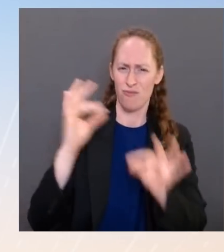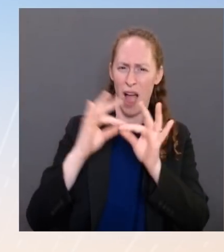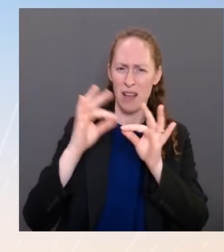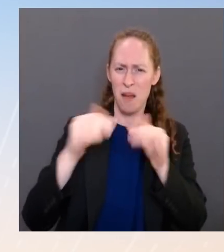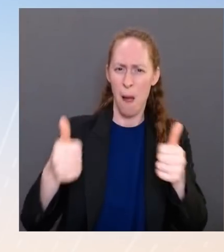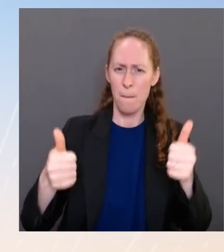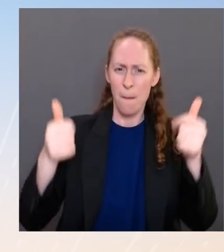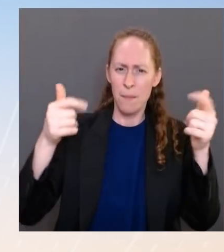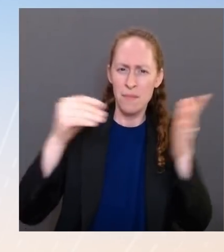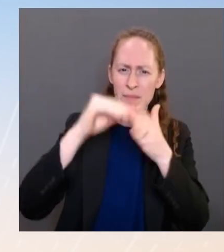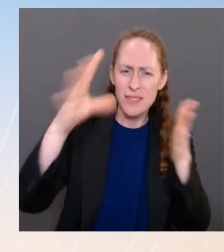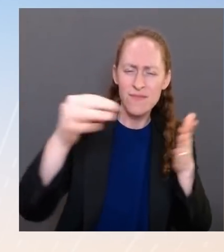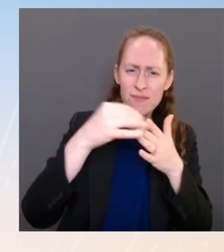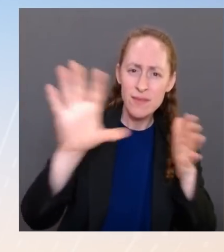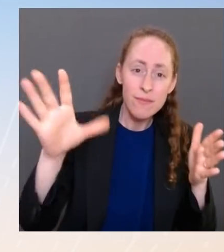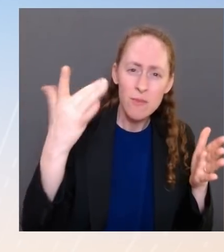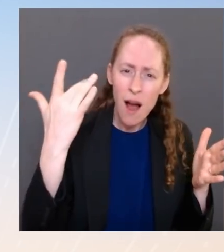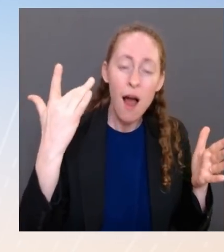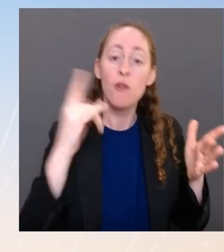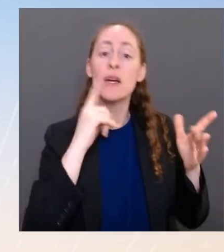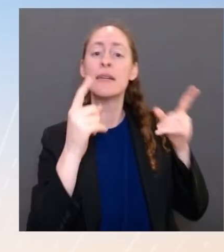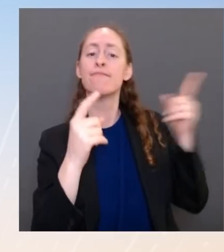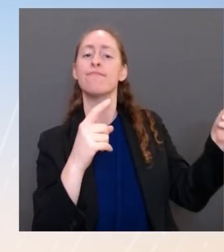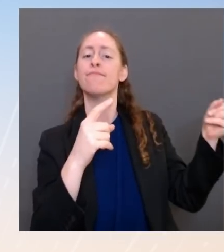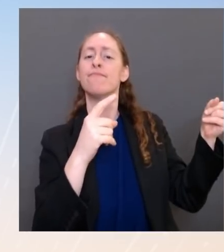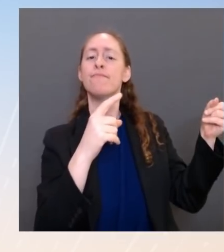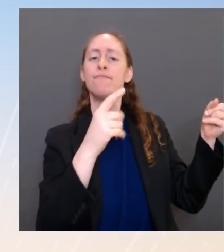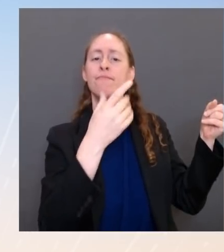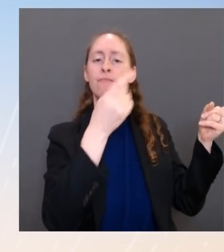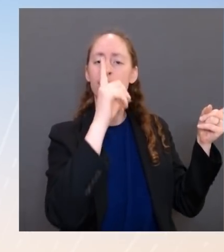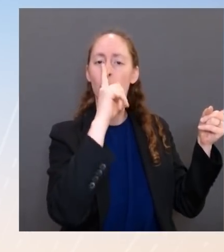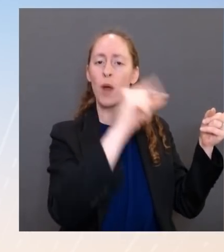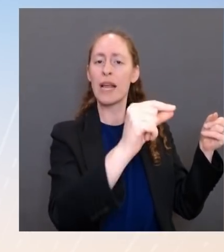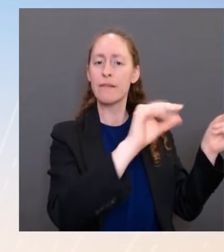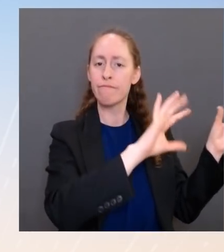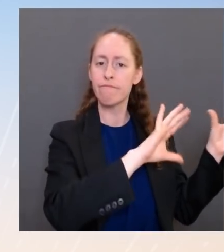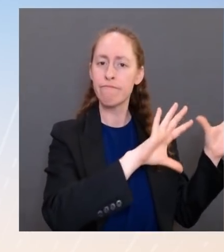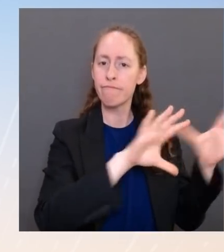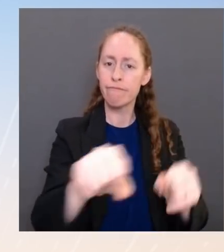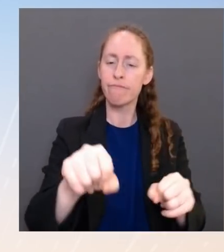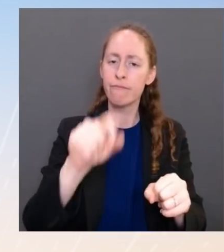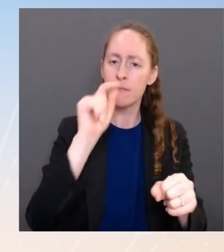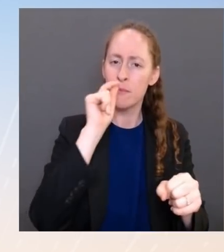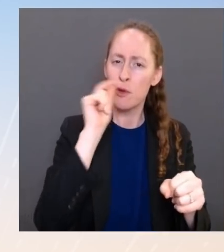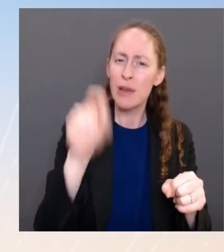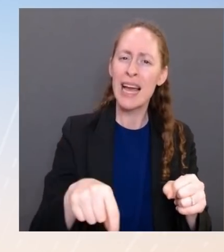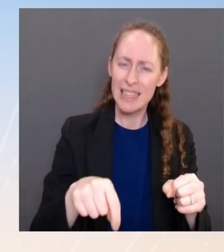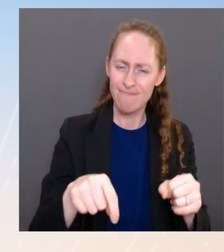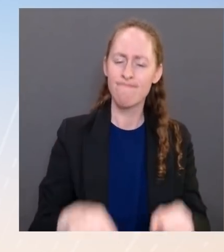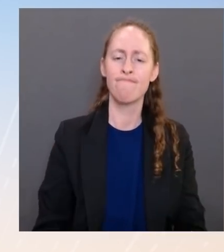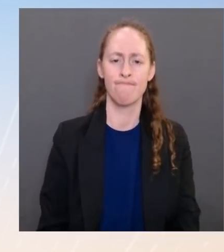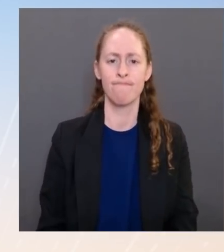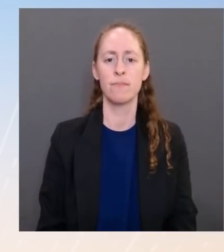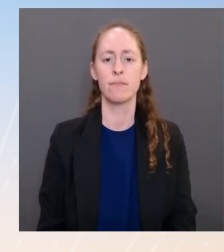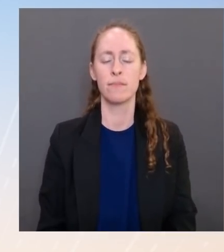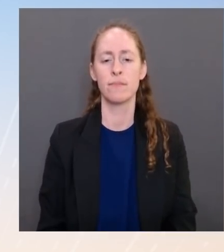both of those enormous, enormous challenges and tried to put forward solutions to them.